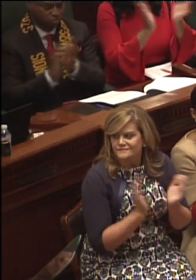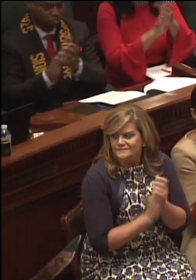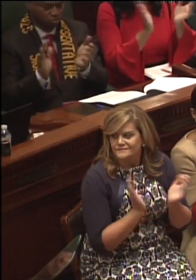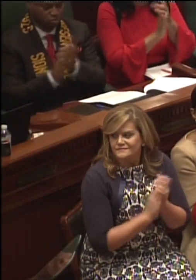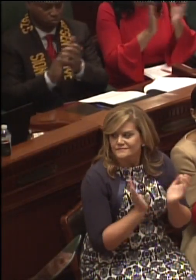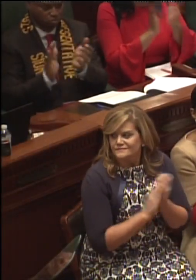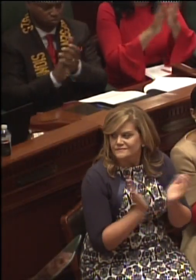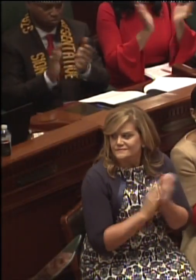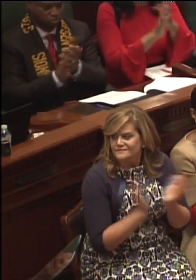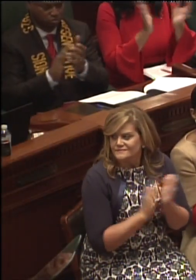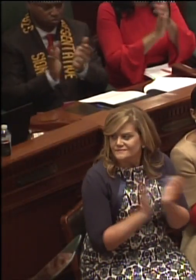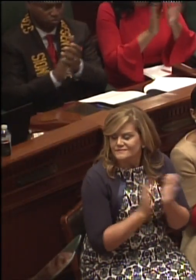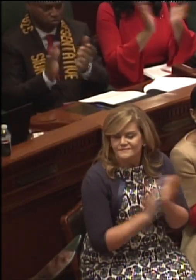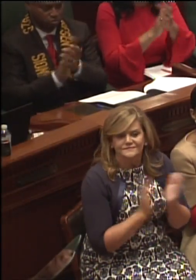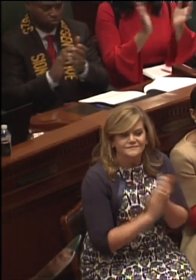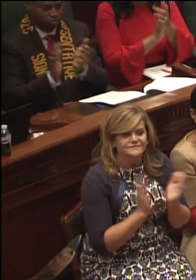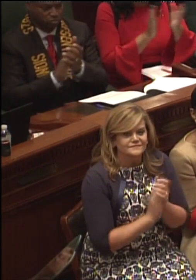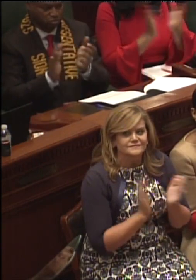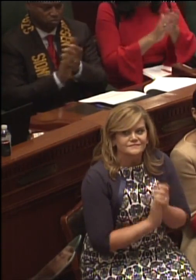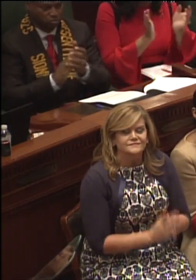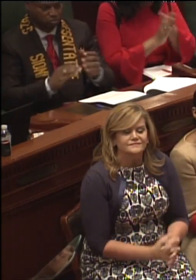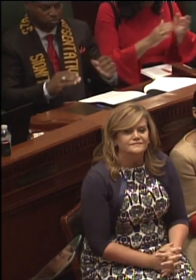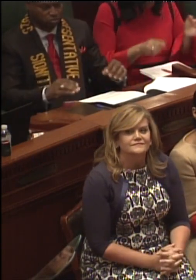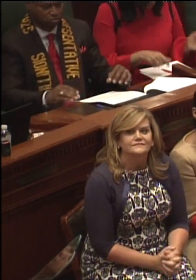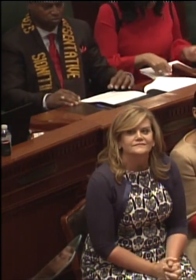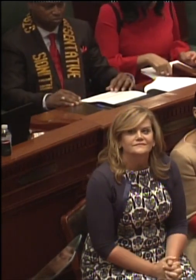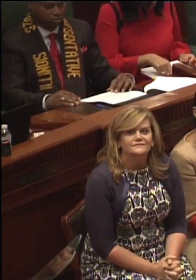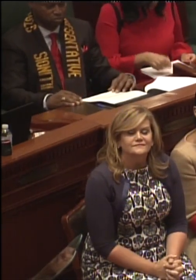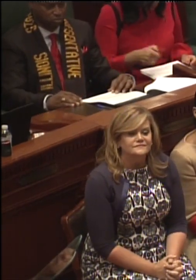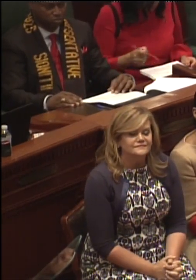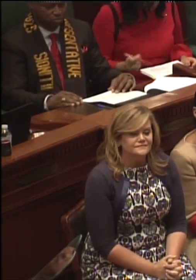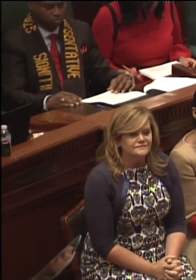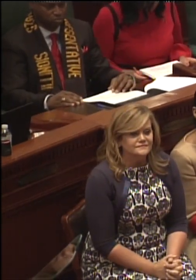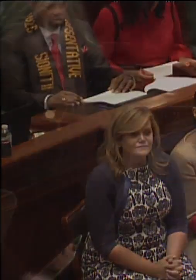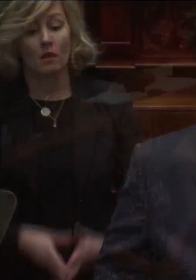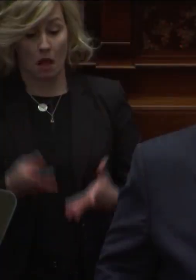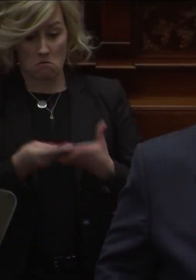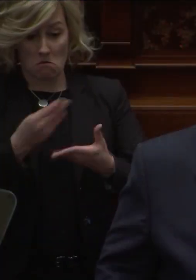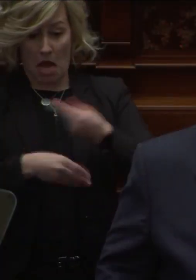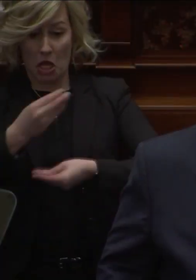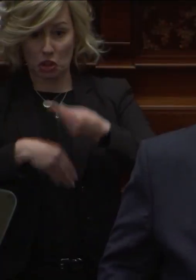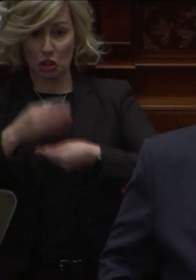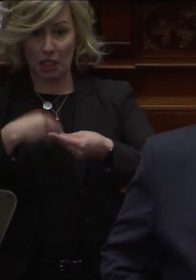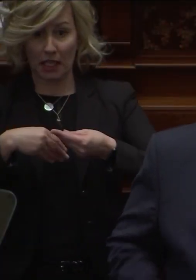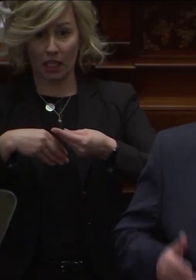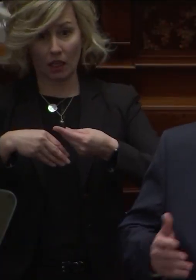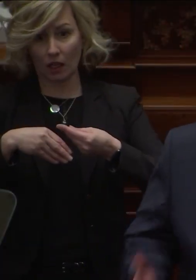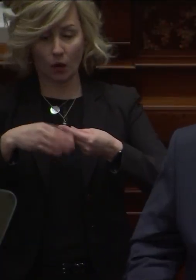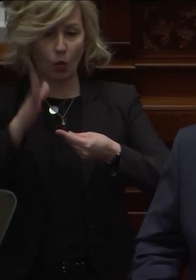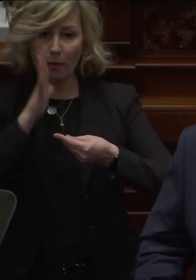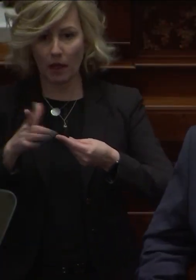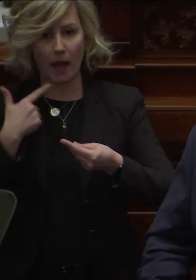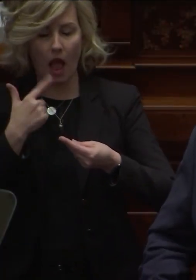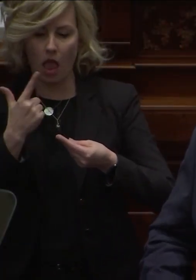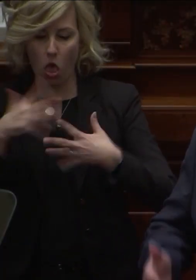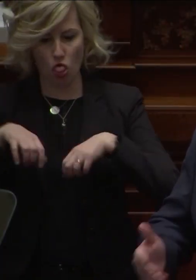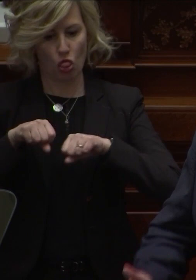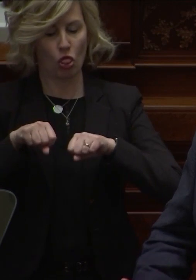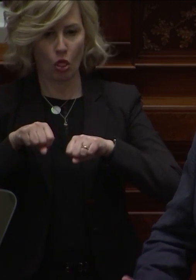THAT STOPS NOW! BUDGETING WILL NOT BE DONE ANY